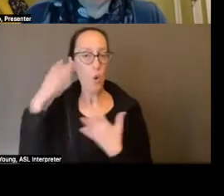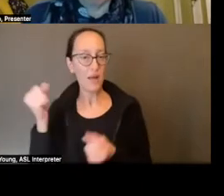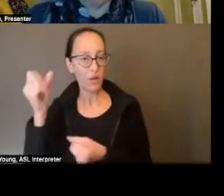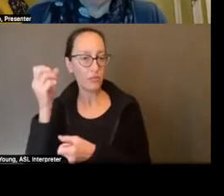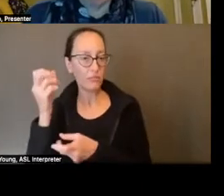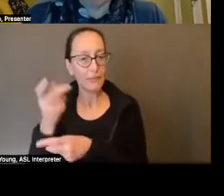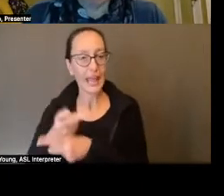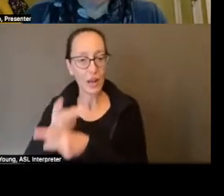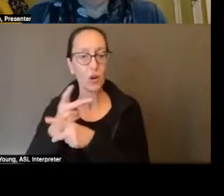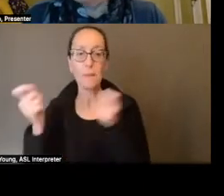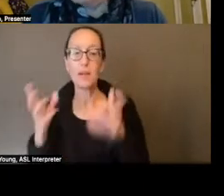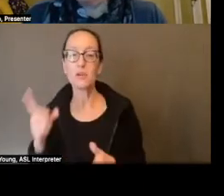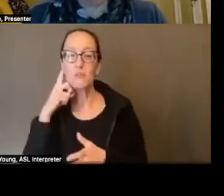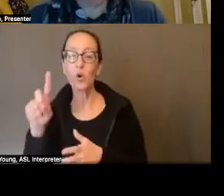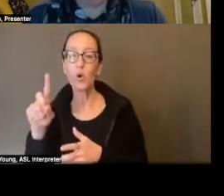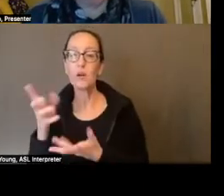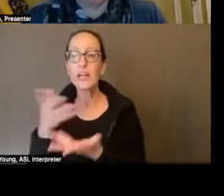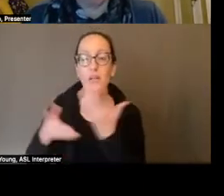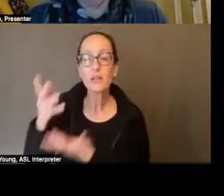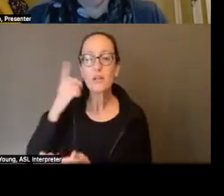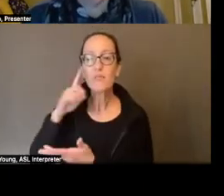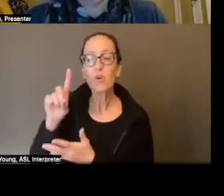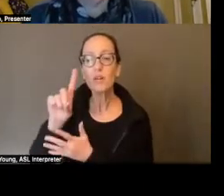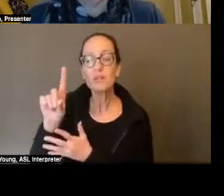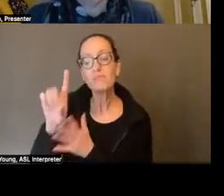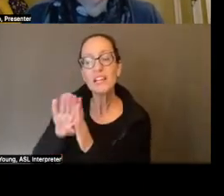Intellectual and Developmental Disability service line.